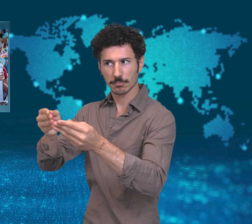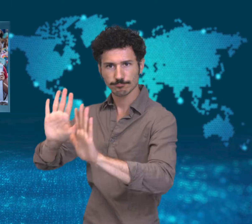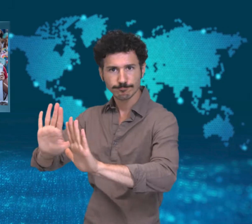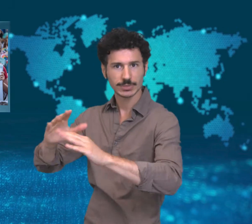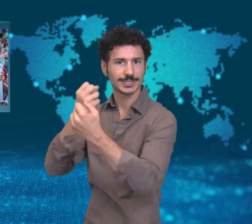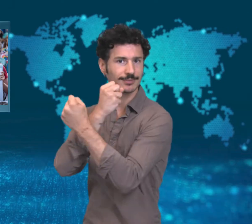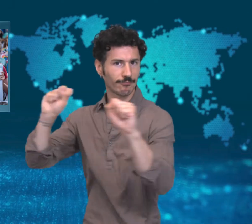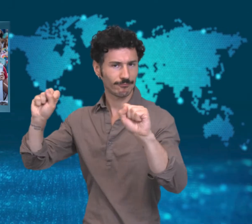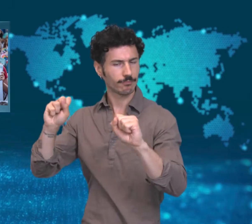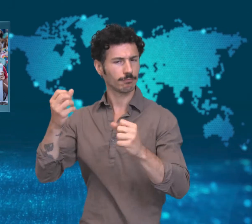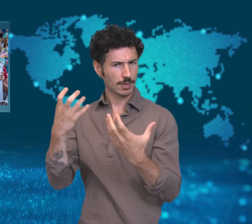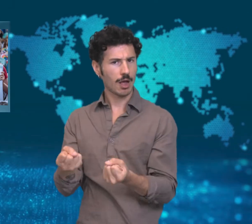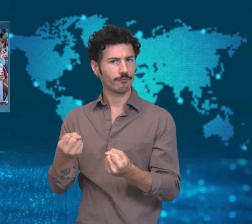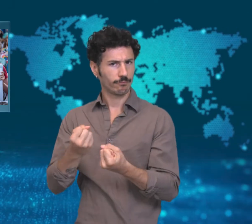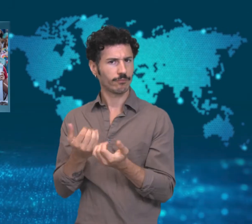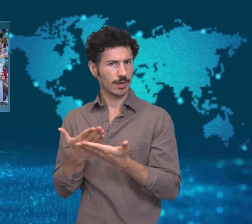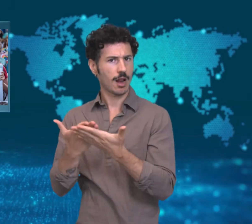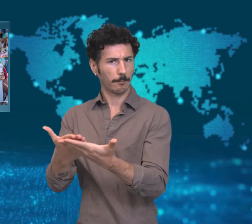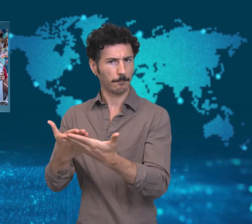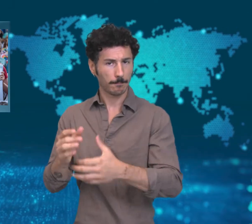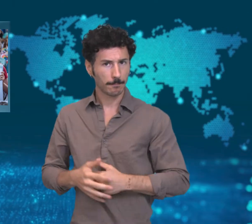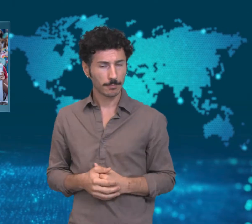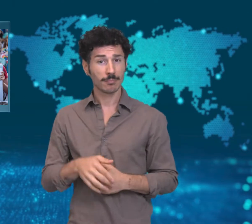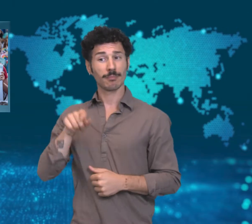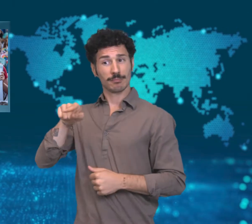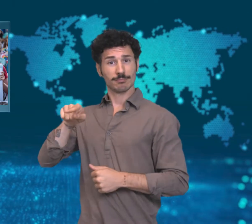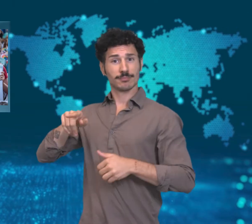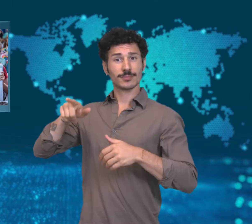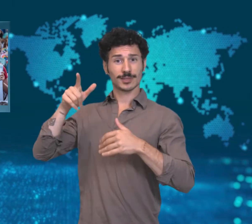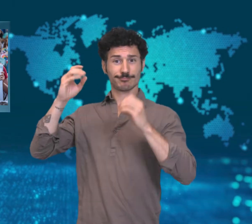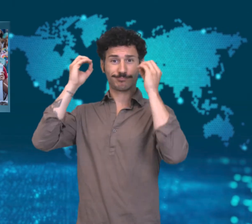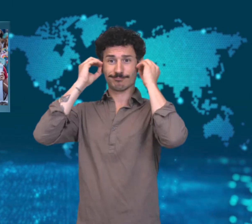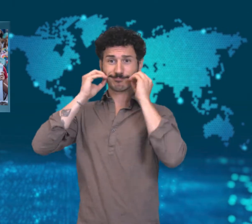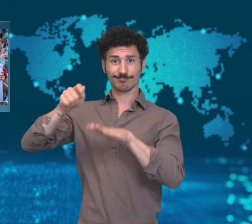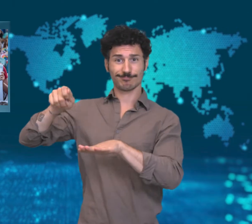The minister also said that Polish law